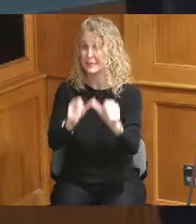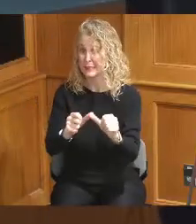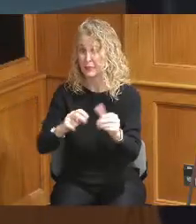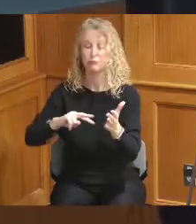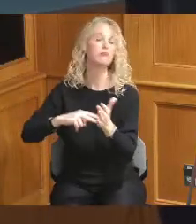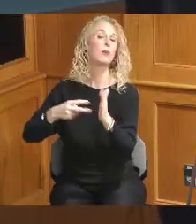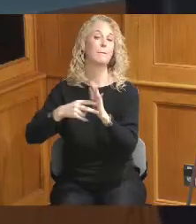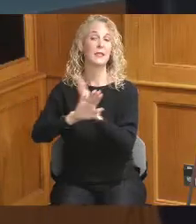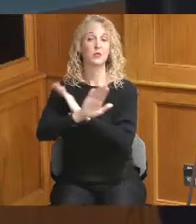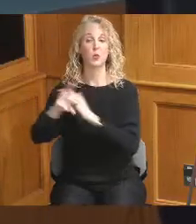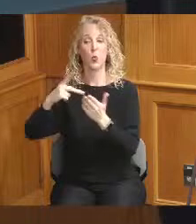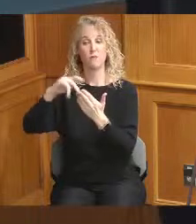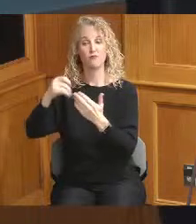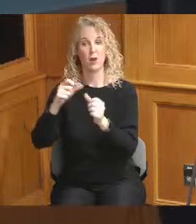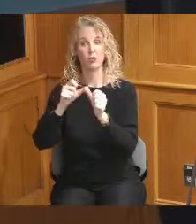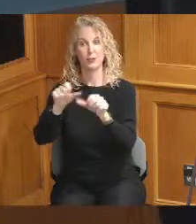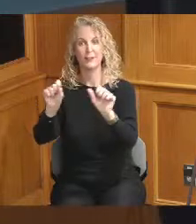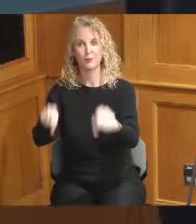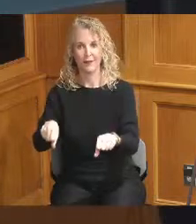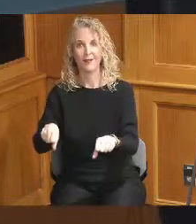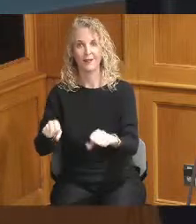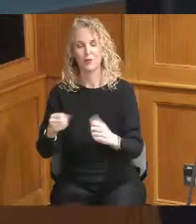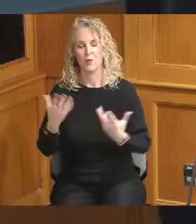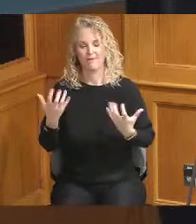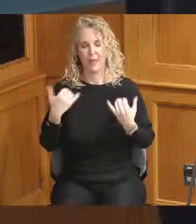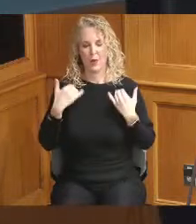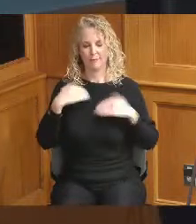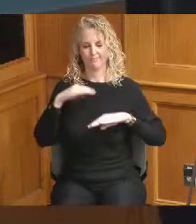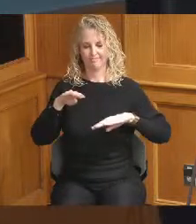housing in our community so I just want to leave it there we've talked a little bit offline about